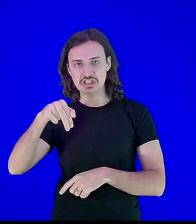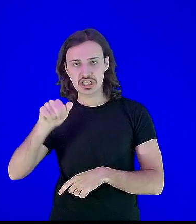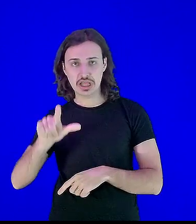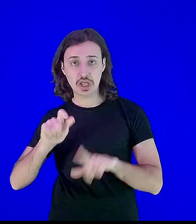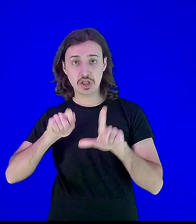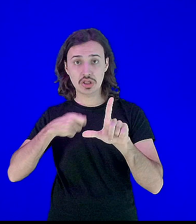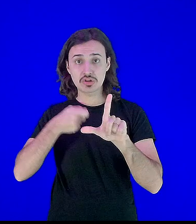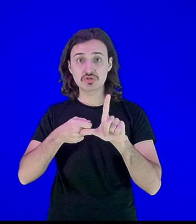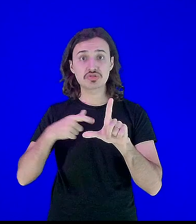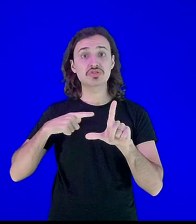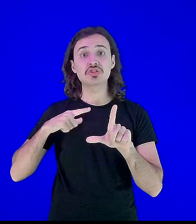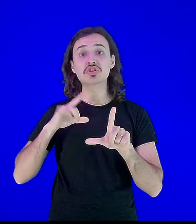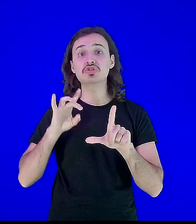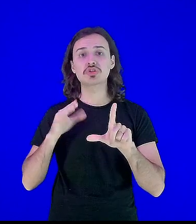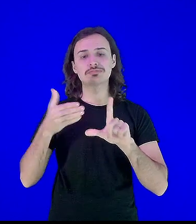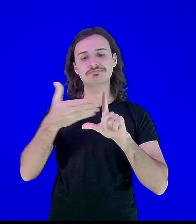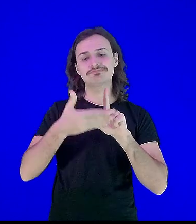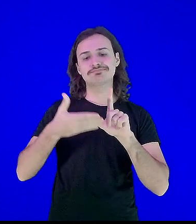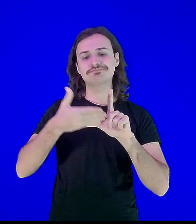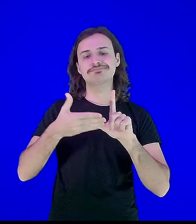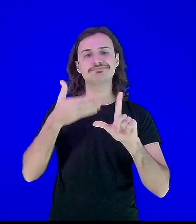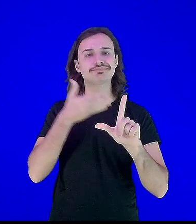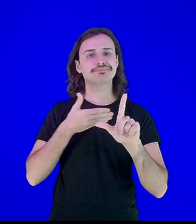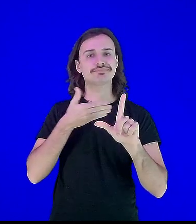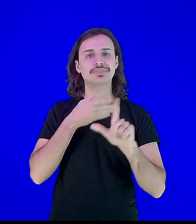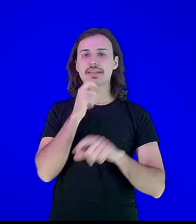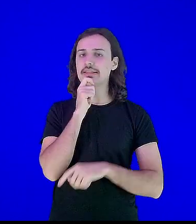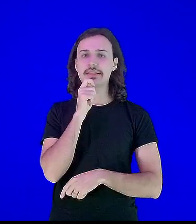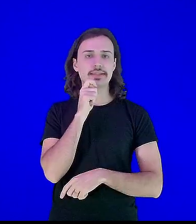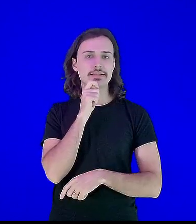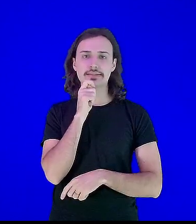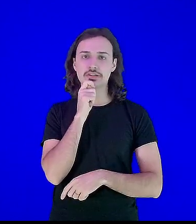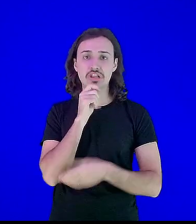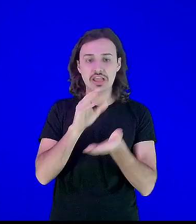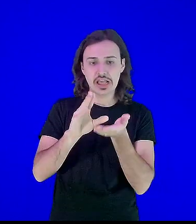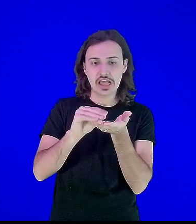it is not sending up any data to the cloud